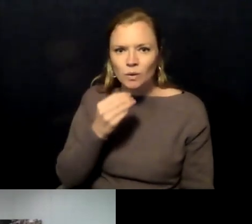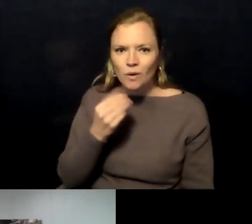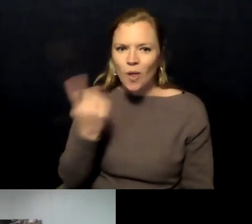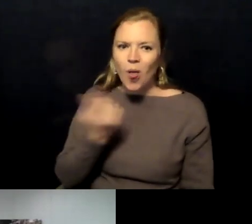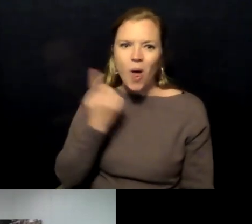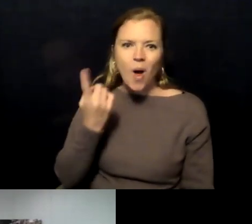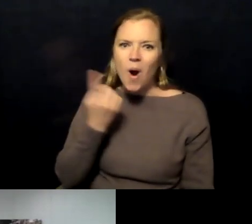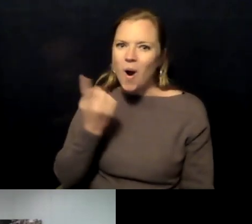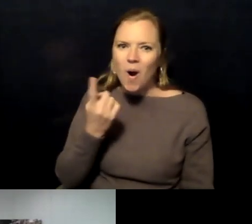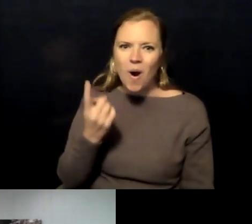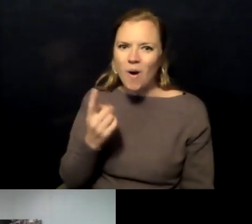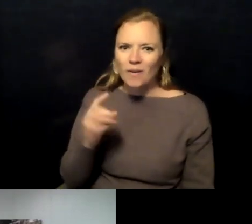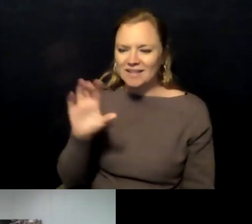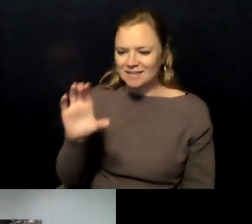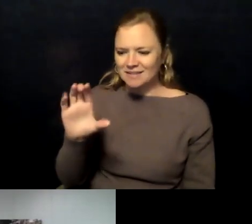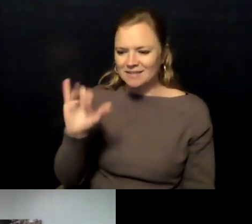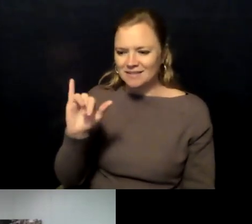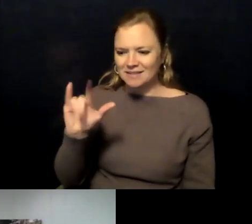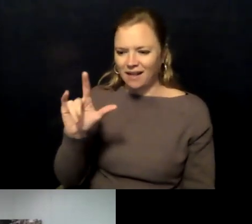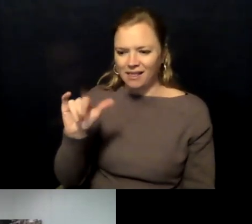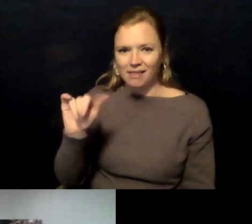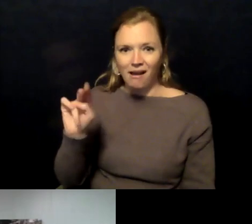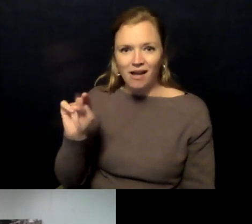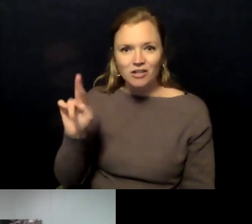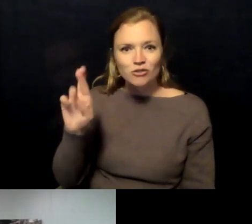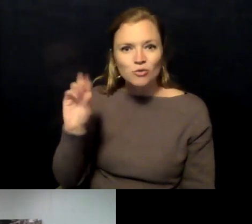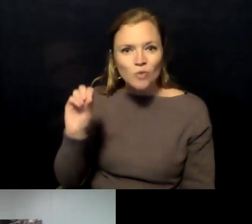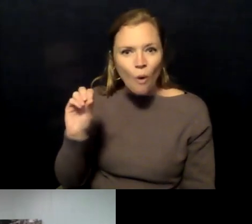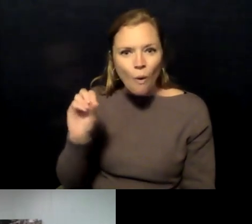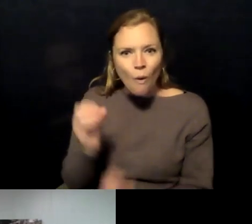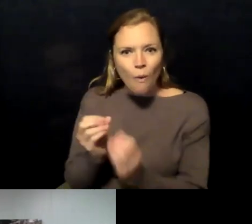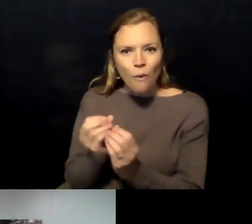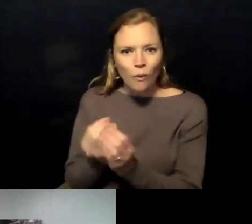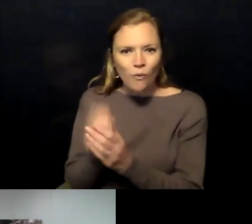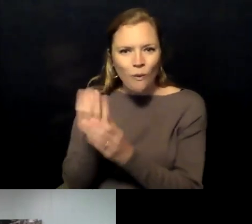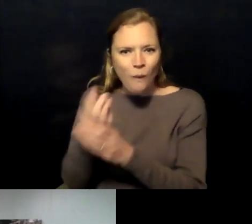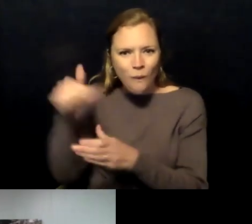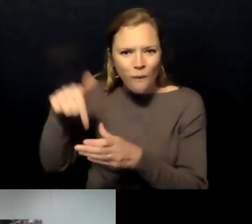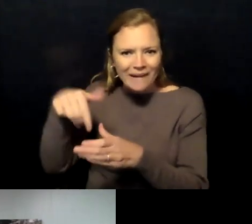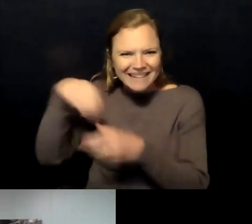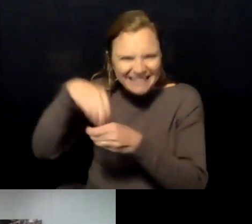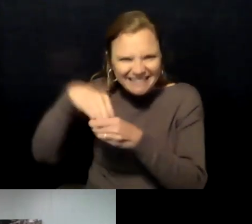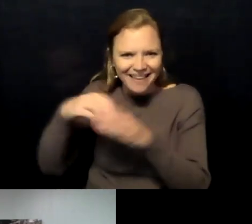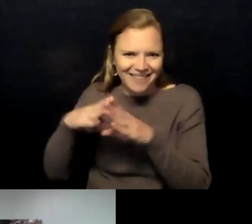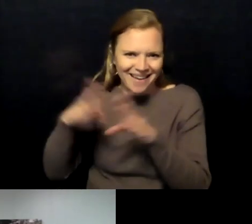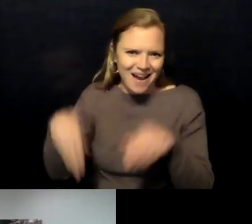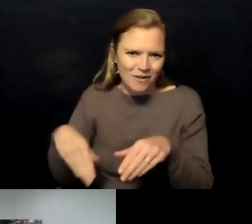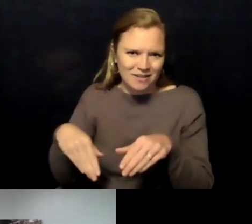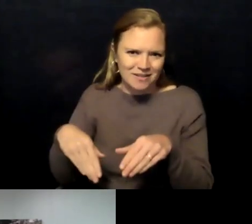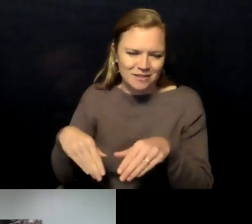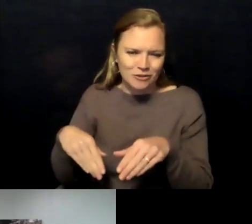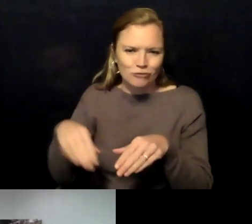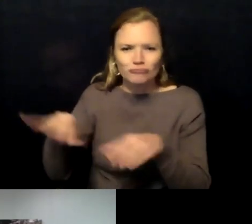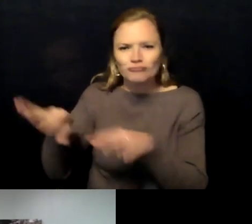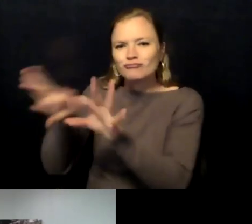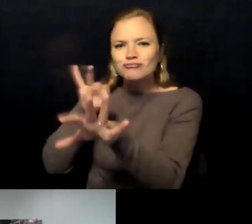cilantro growing to put in my rice and beans and whatnot. Yeah I guess